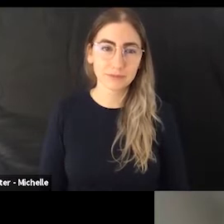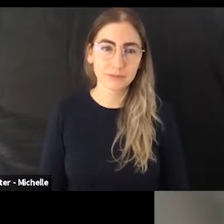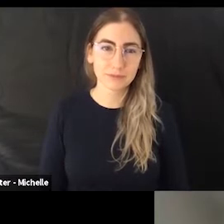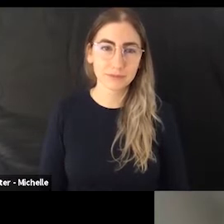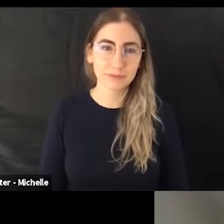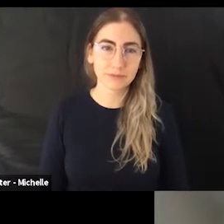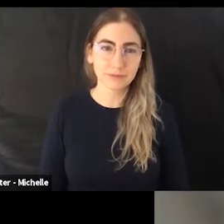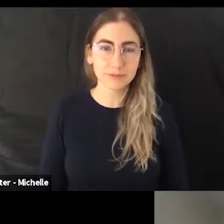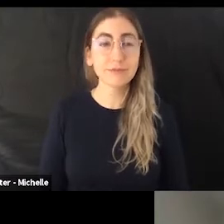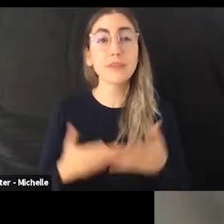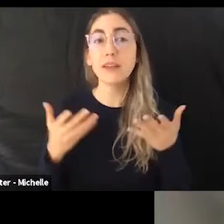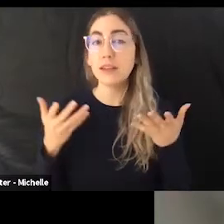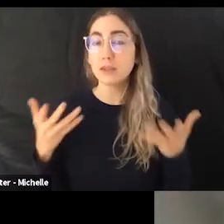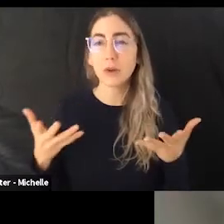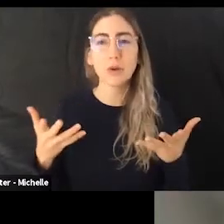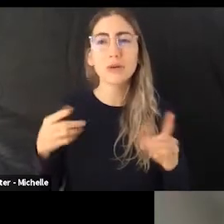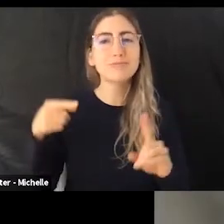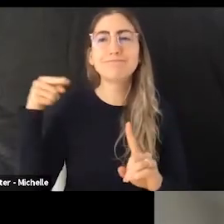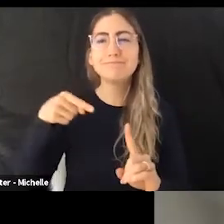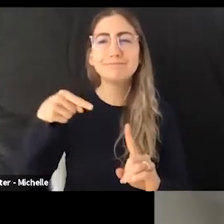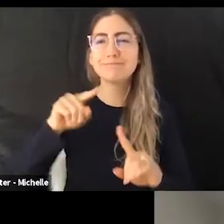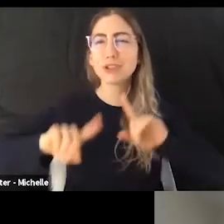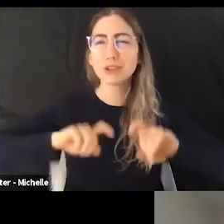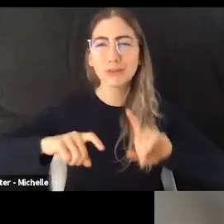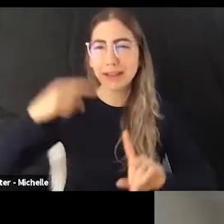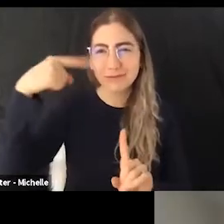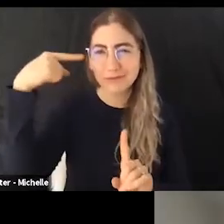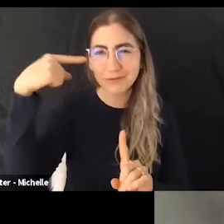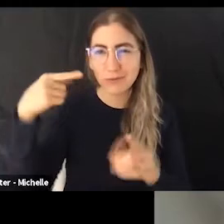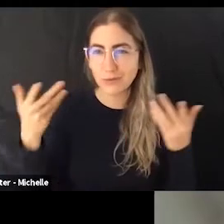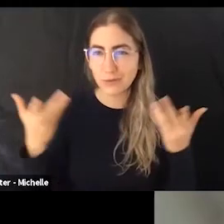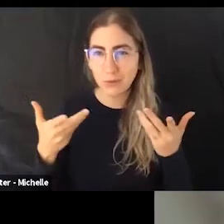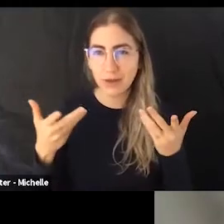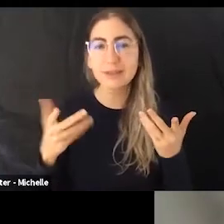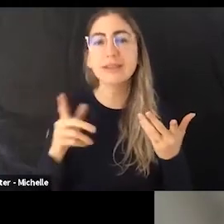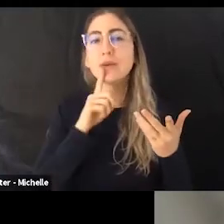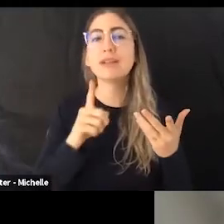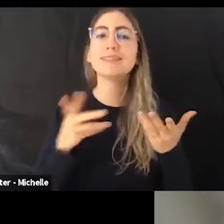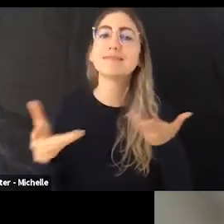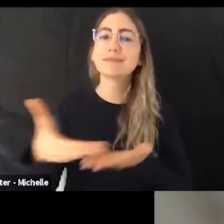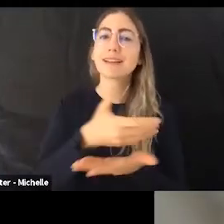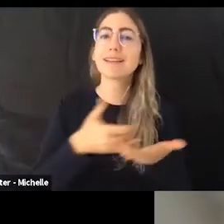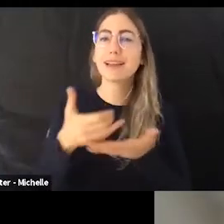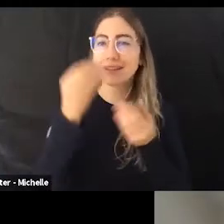SO THE GENERAL PURPOSE OF THE SURVEY WAS REALLY TO COLLECT SO THE GENERAL PURPOSE OF THE SURVEY WAS REALLY TO COLLECT INFORMATION, IMPACT THAT THE PANDEMIC HAS HAD ON